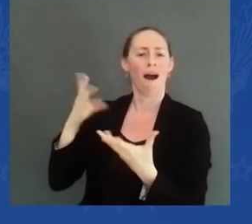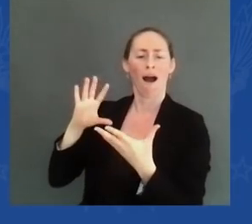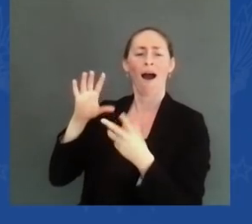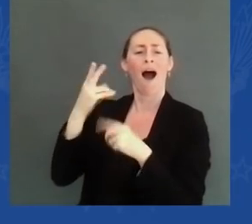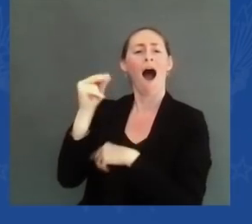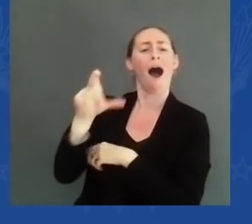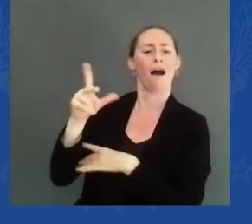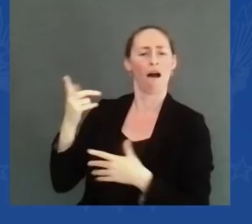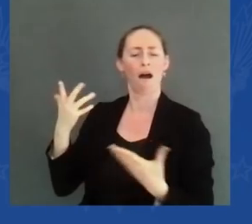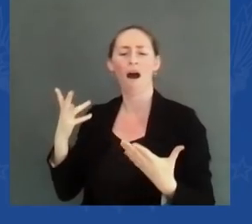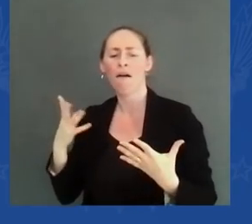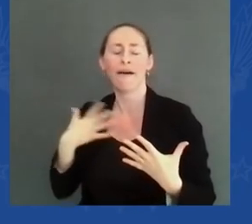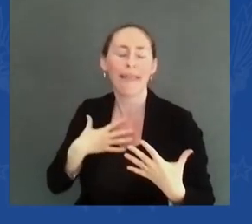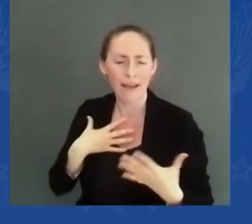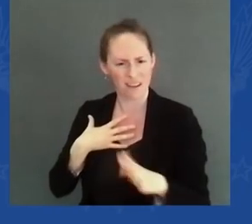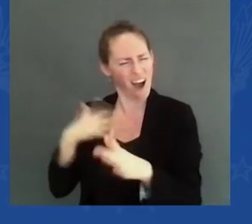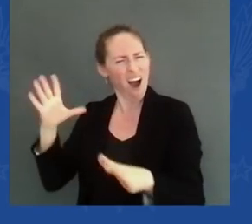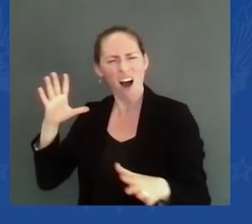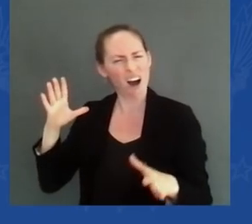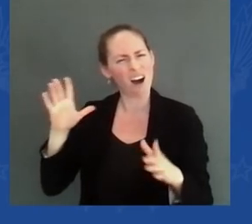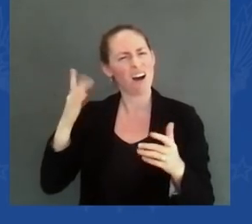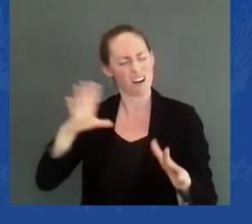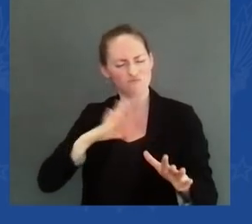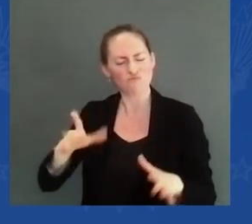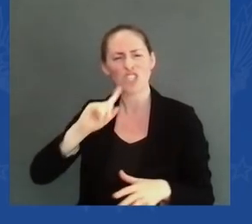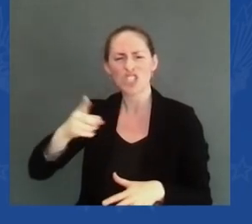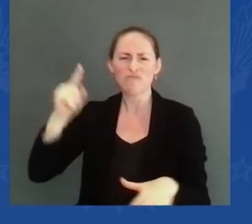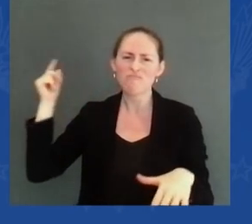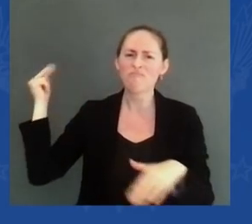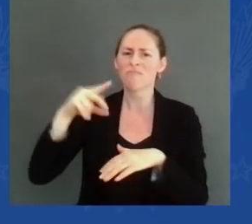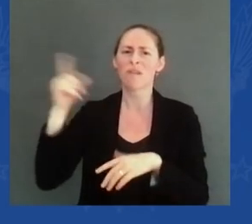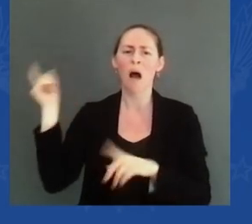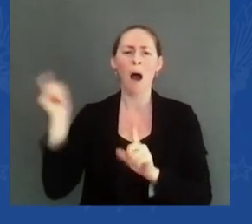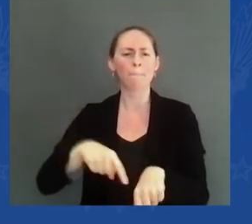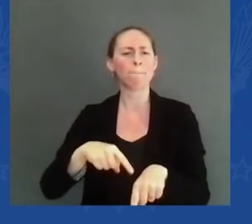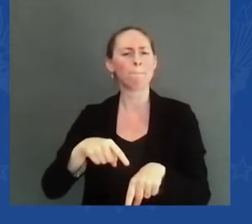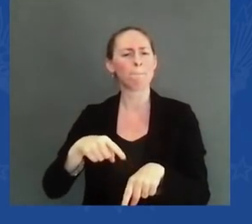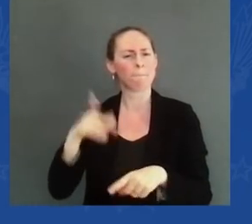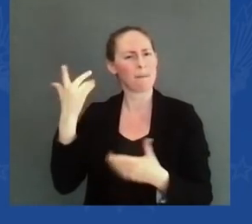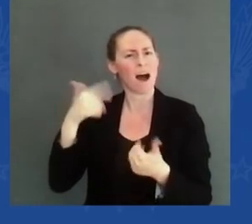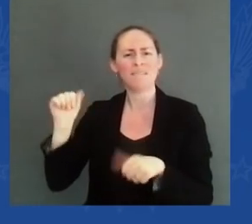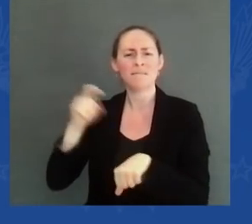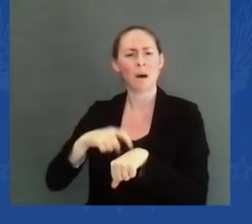to welcome you to Queens. A bustling borough of over 2 million new Yorkers